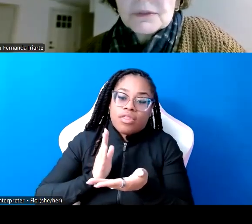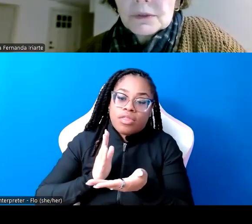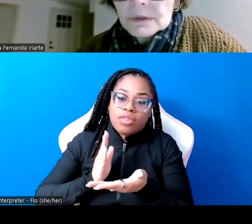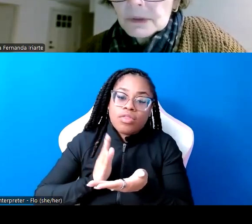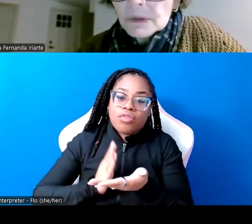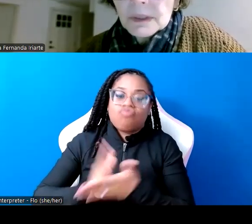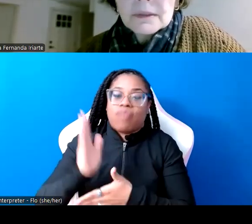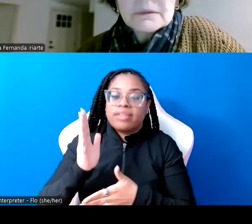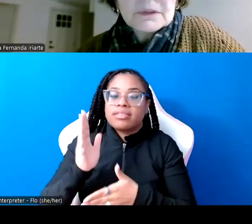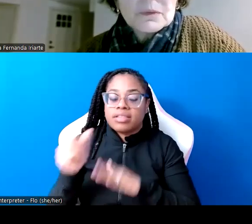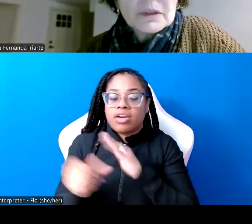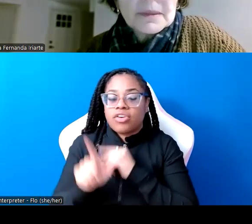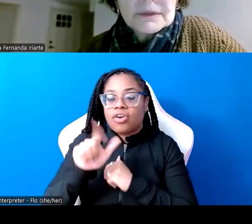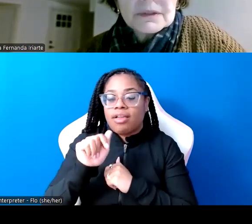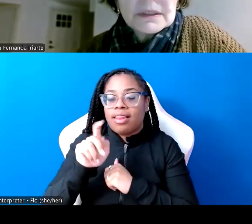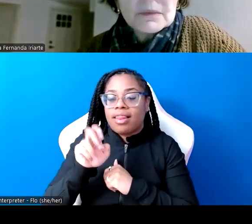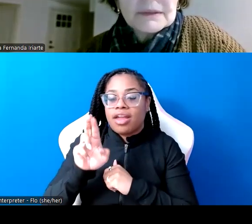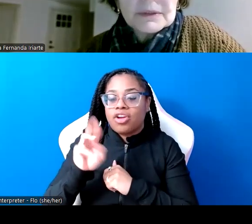So you could go there and learn more about the DD waiver.